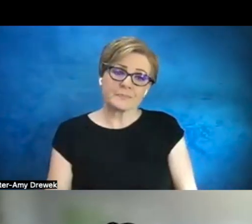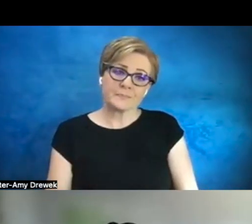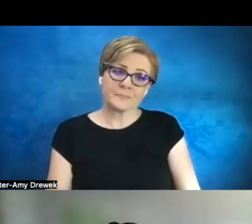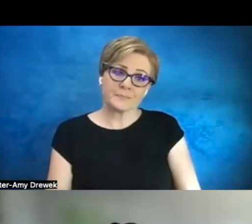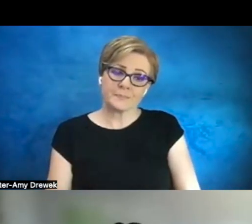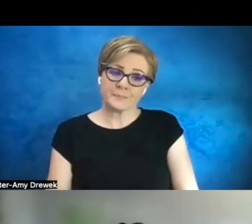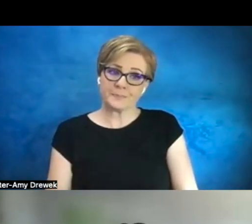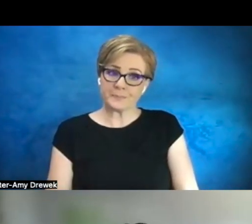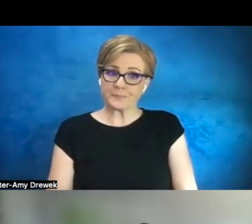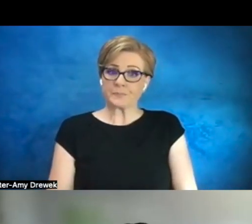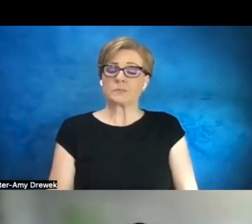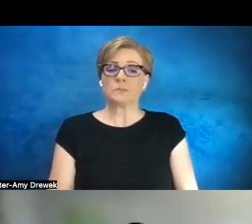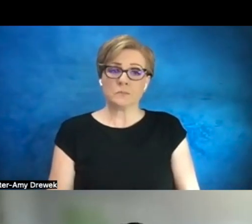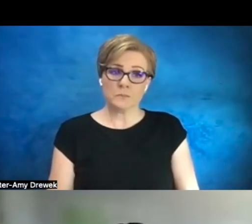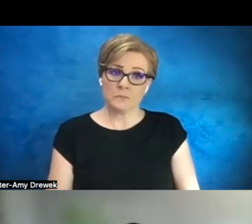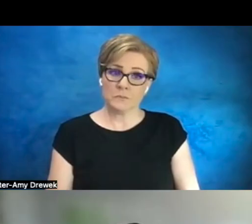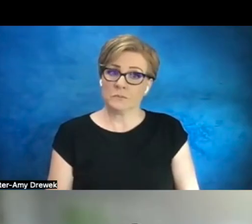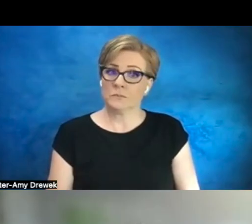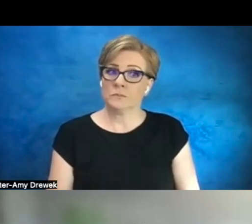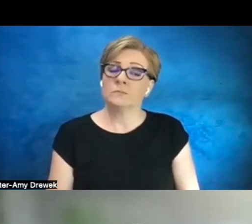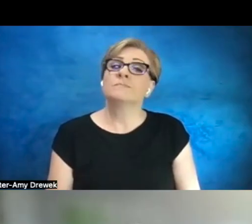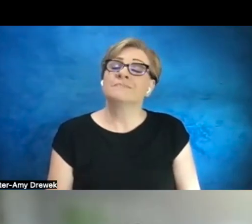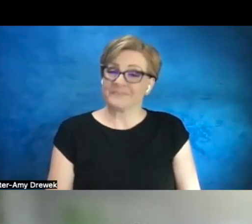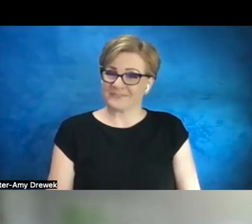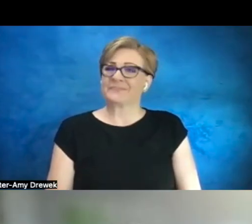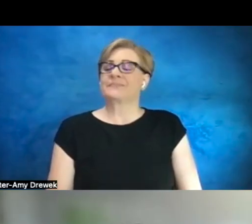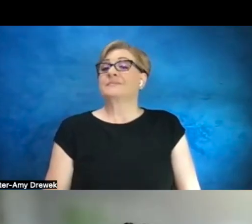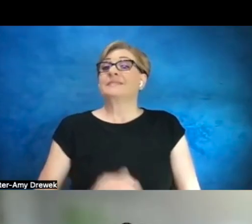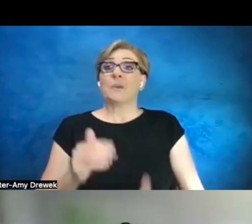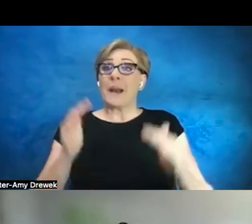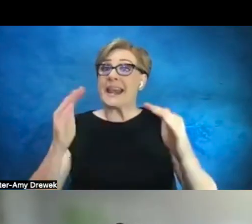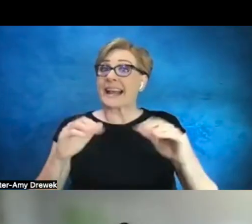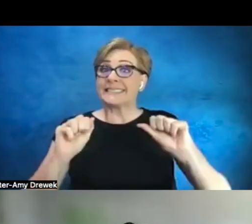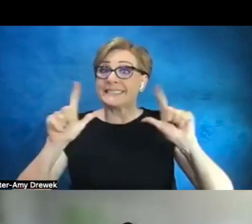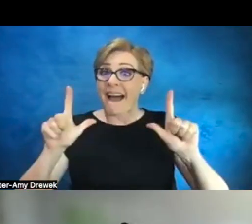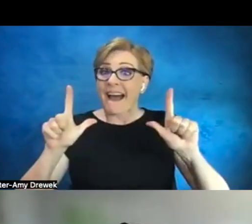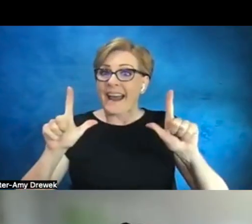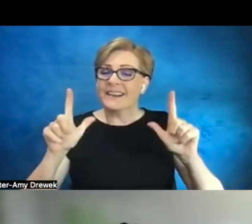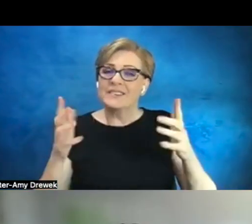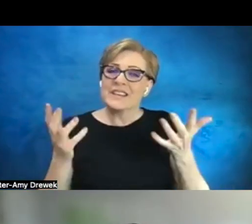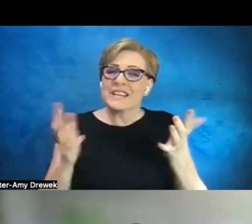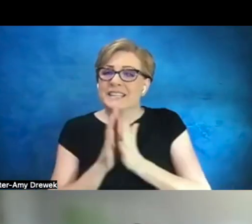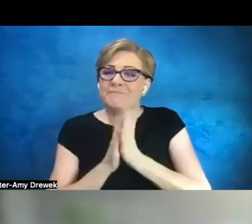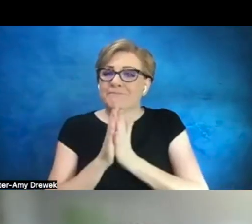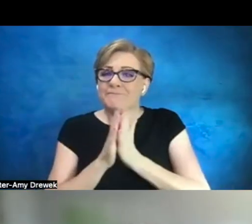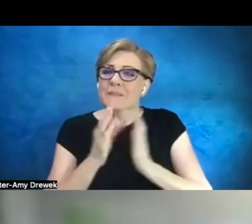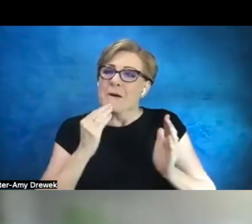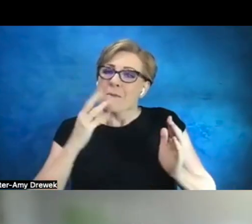Our next slide is a warmup question slide. It is a -- it says "warmup question" at the top.